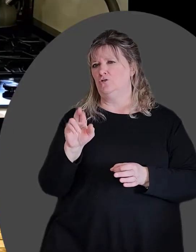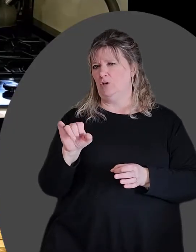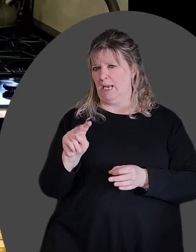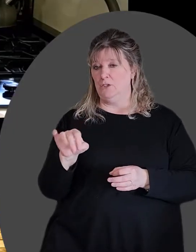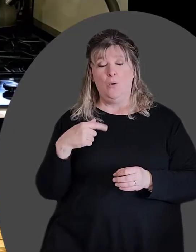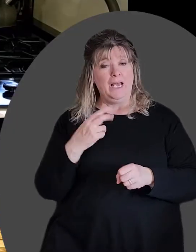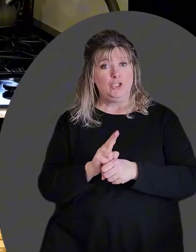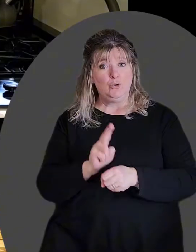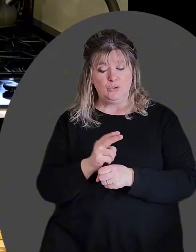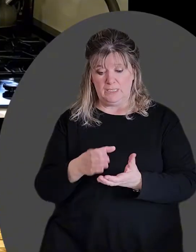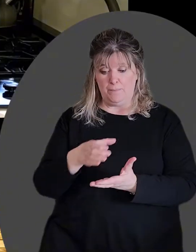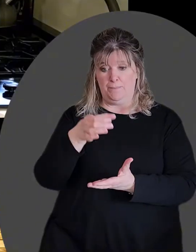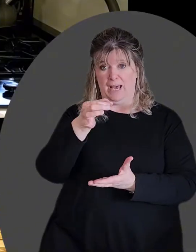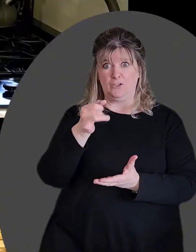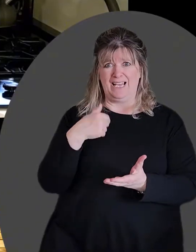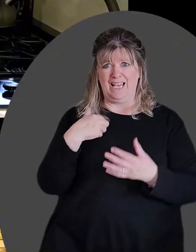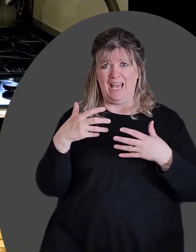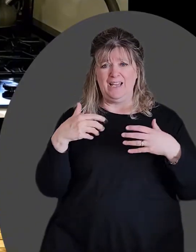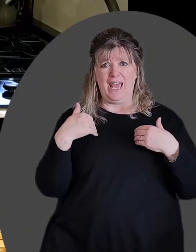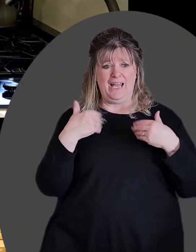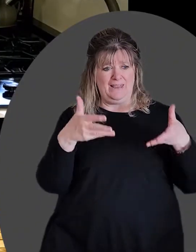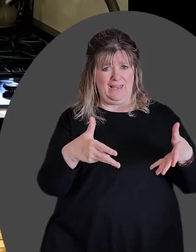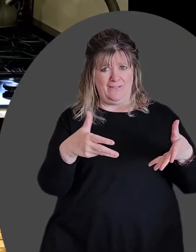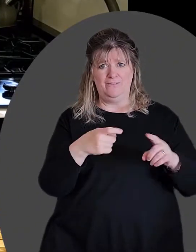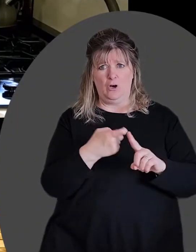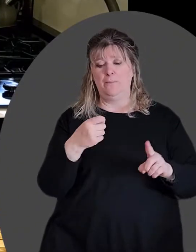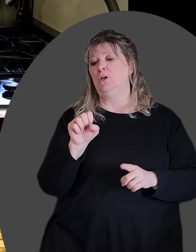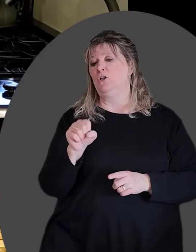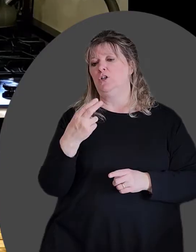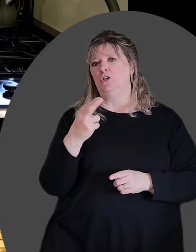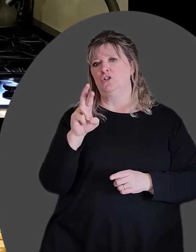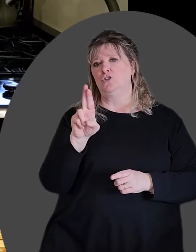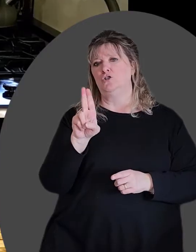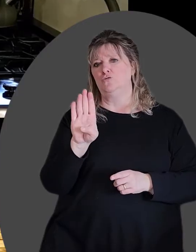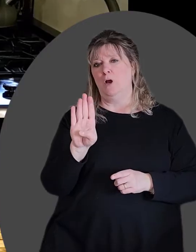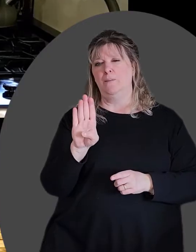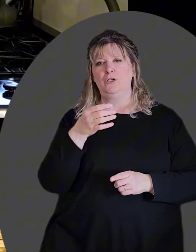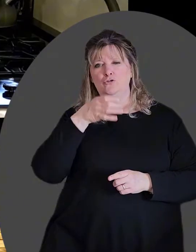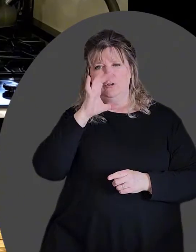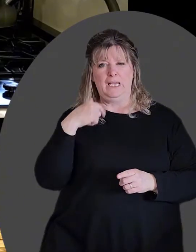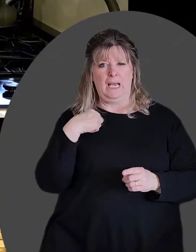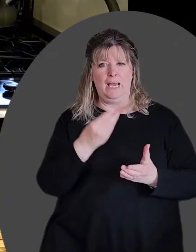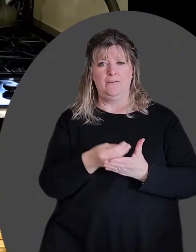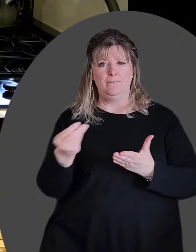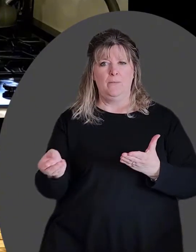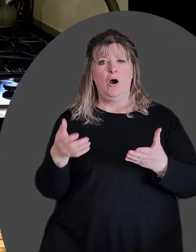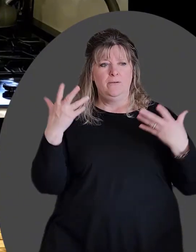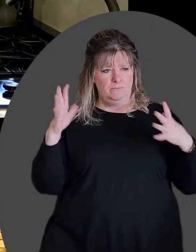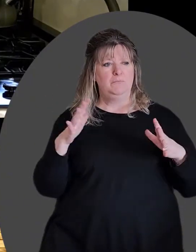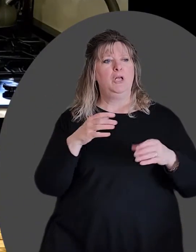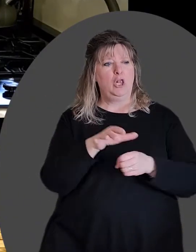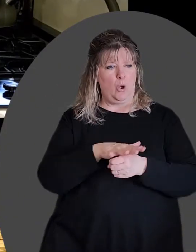that I had left over from some shrub drink that I bought locally and the last year's batch fit